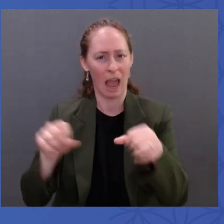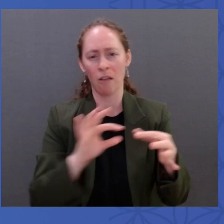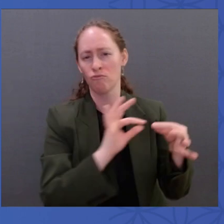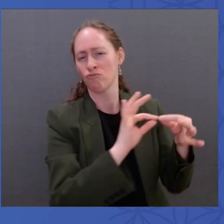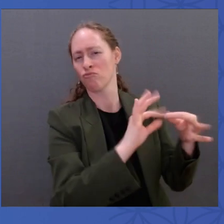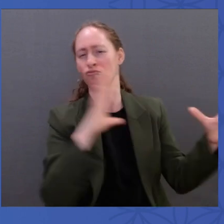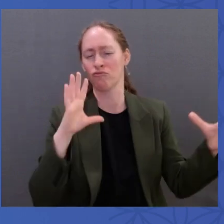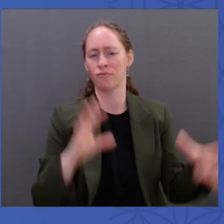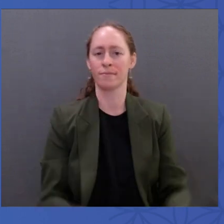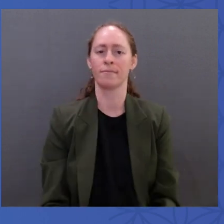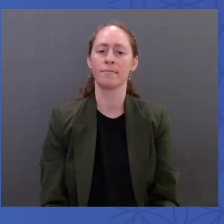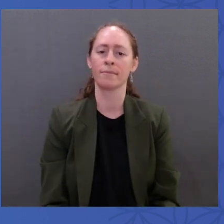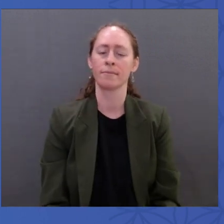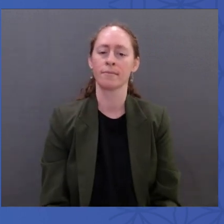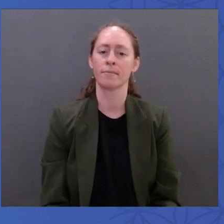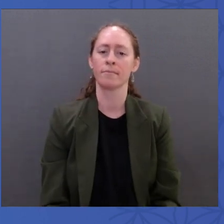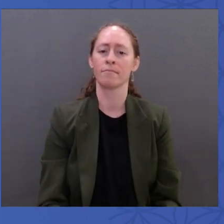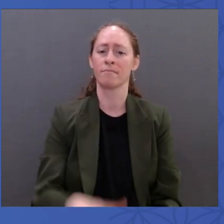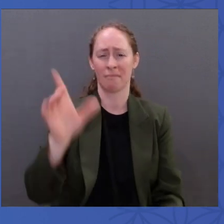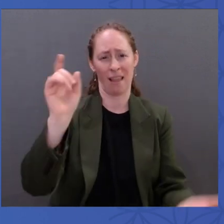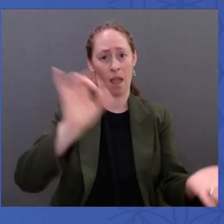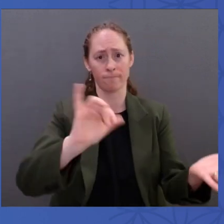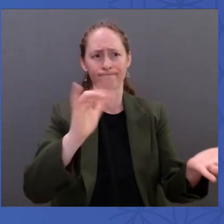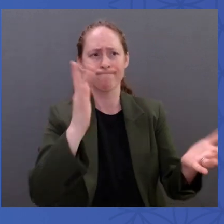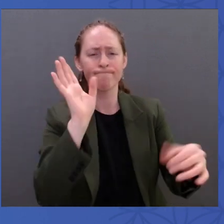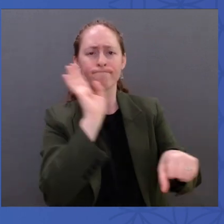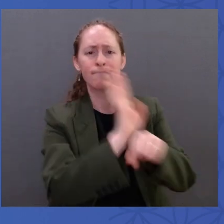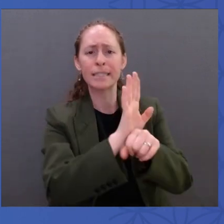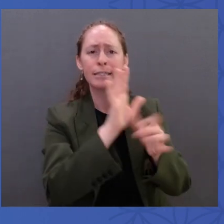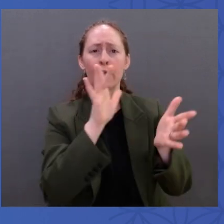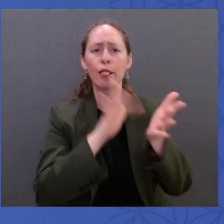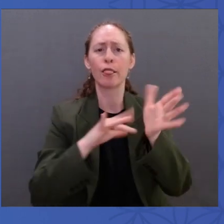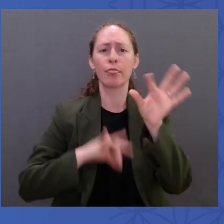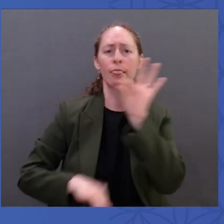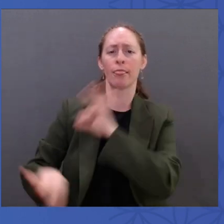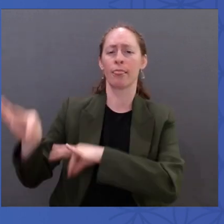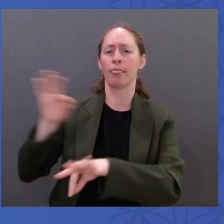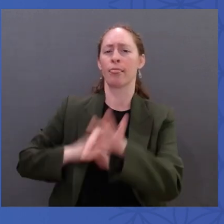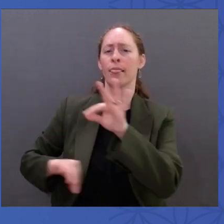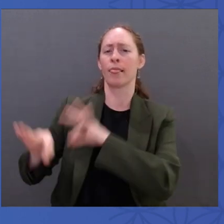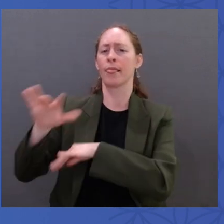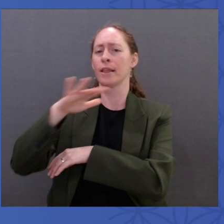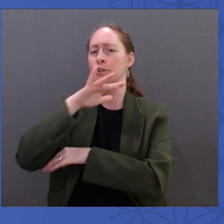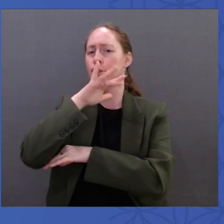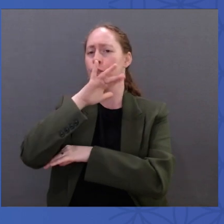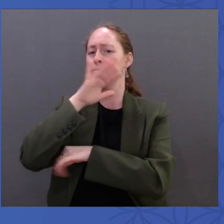between 2 to 5 percent of global GDP. It exacerbates inequality.